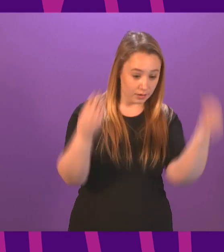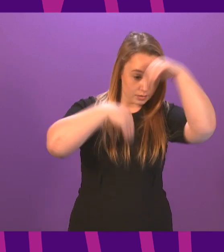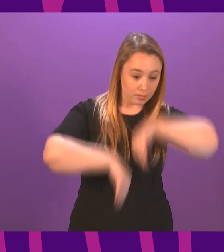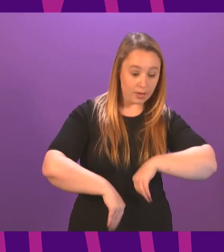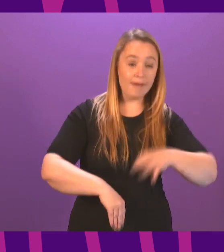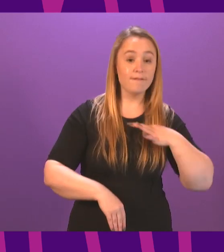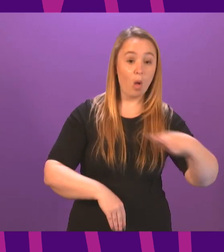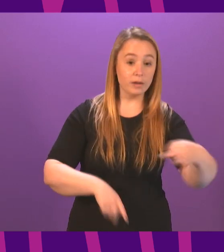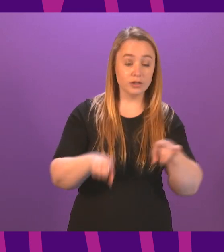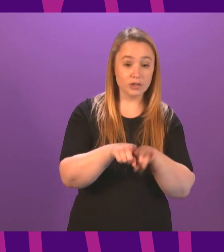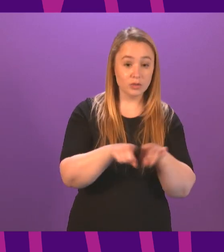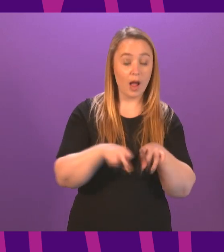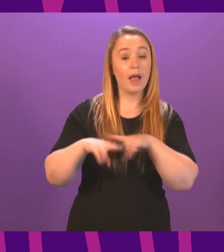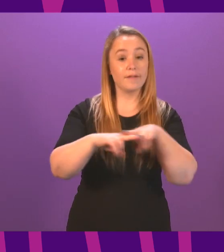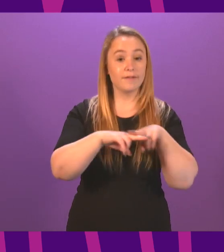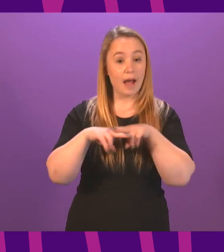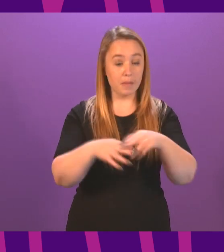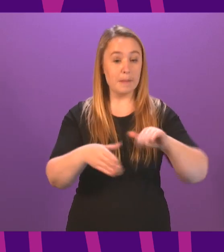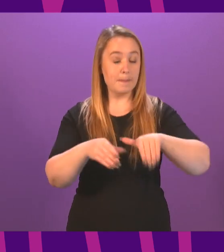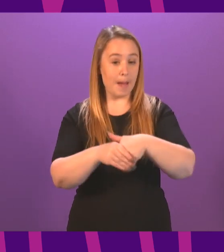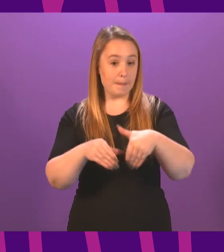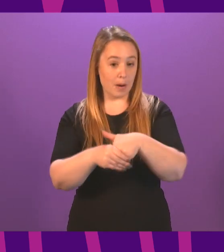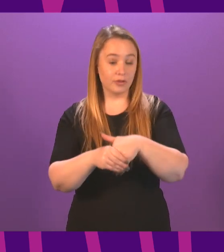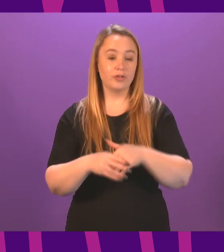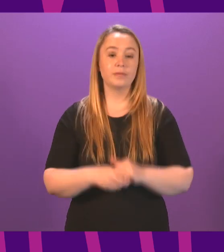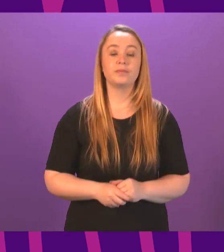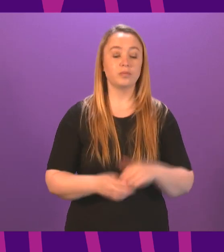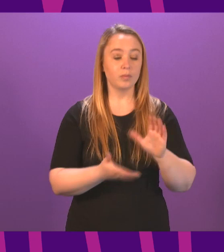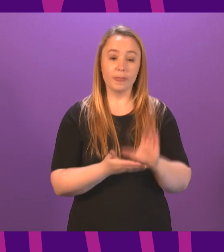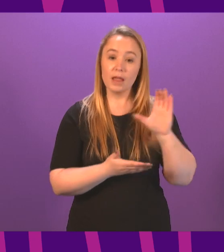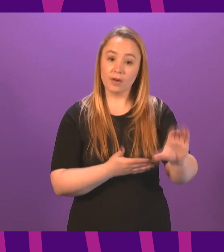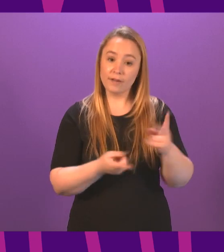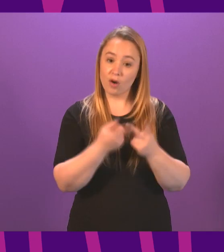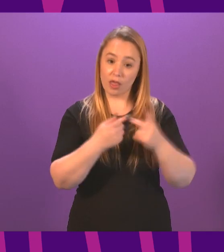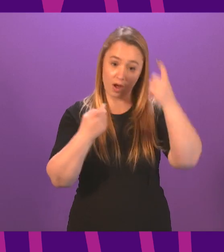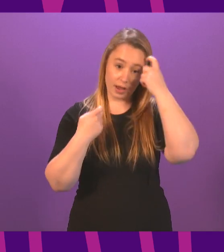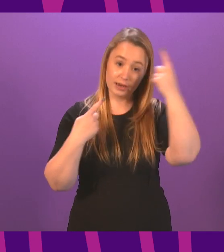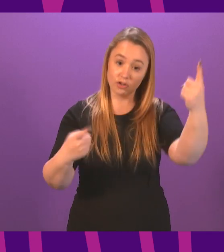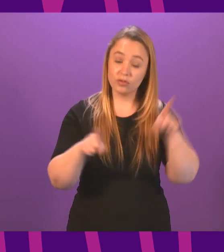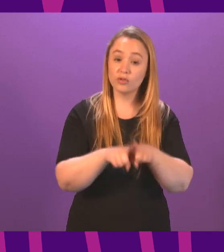We also provide funding for other initiatives, including to help with the introduction of wellbeing champions.